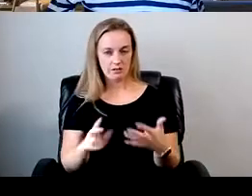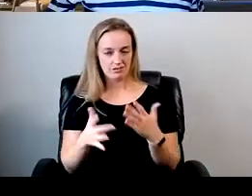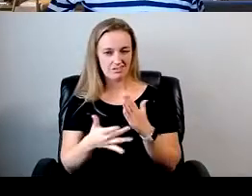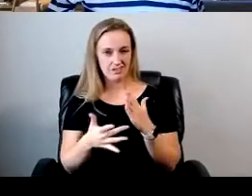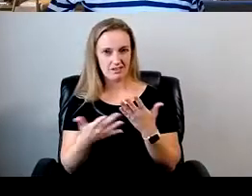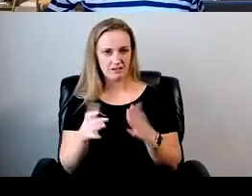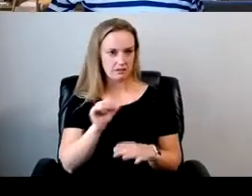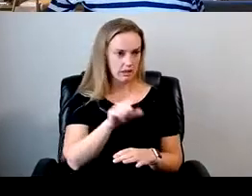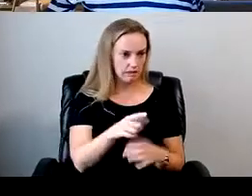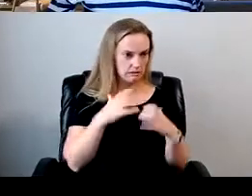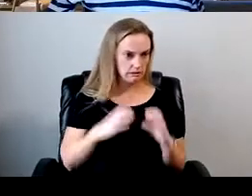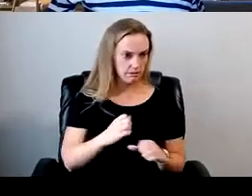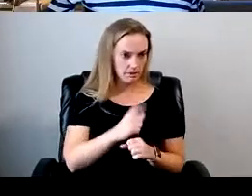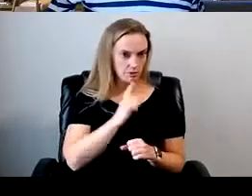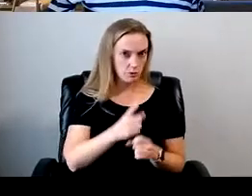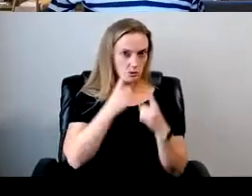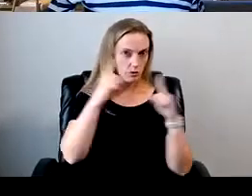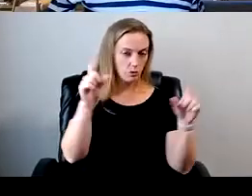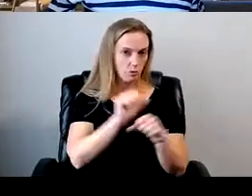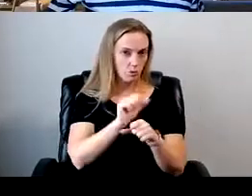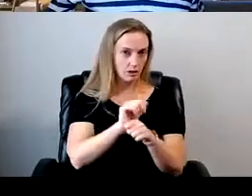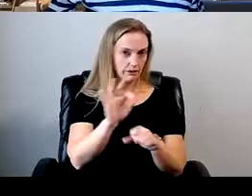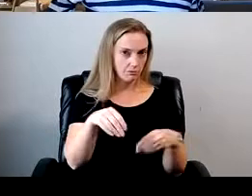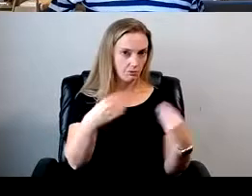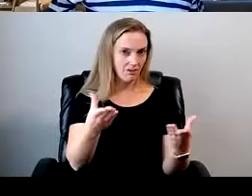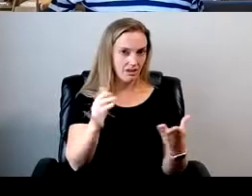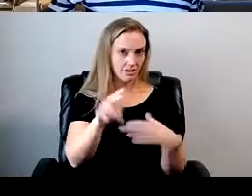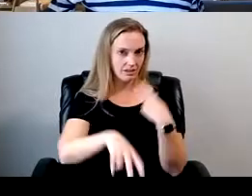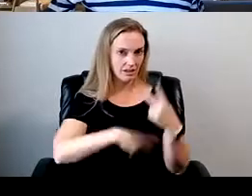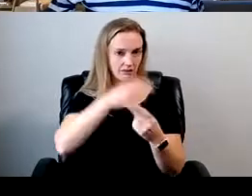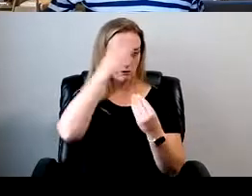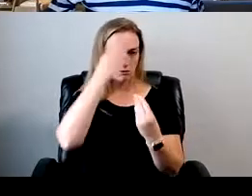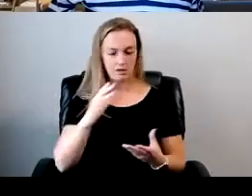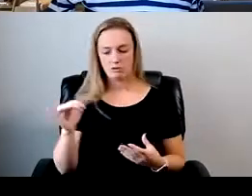to make sure that it worked if you're providing any information that way. Yeah, I think that's a great point you made